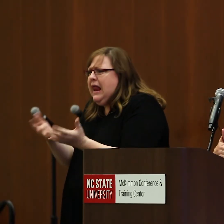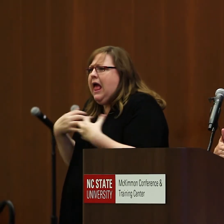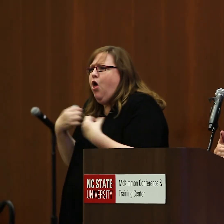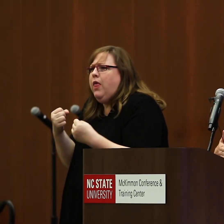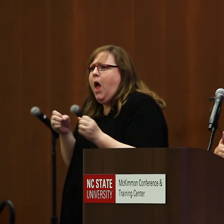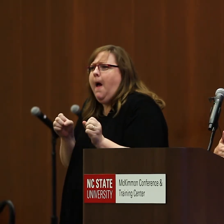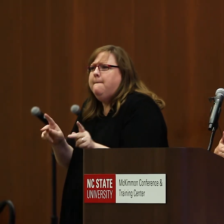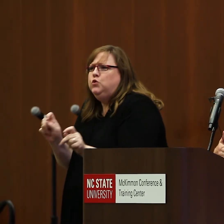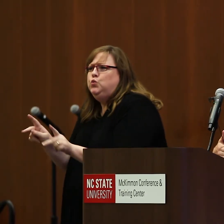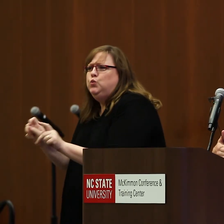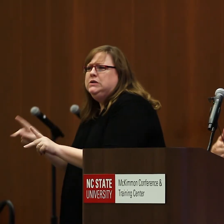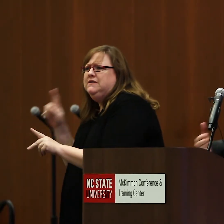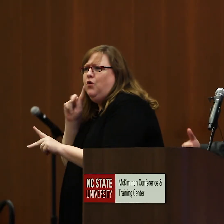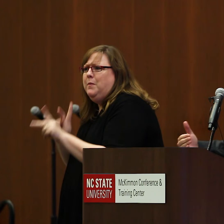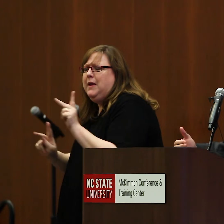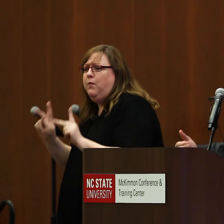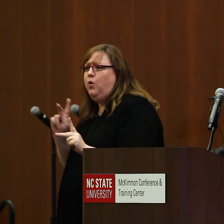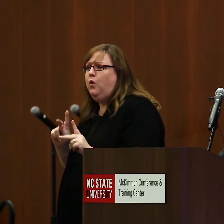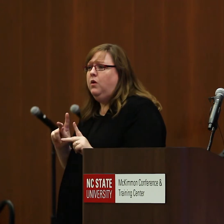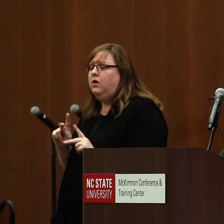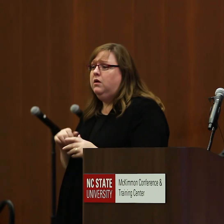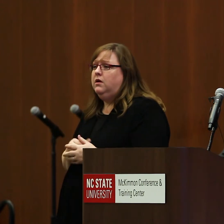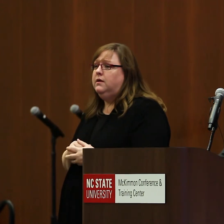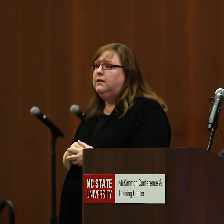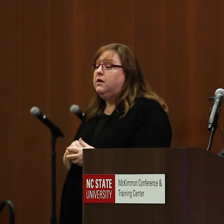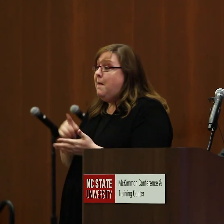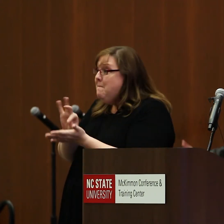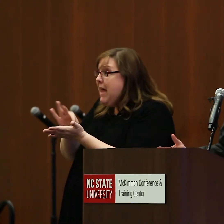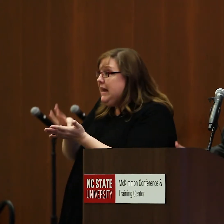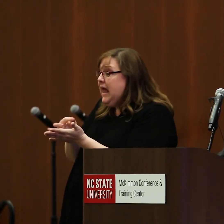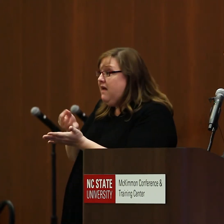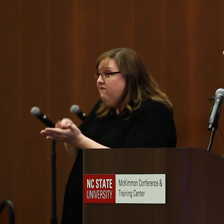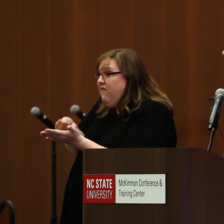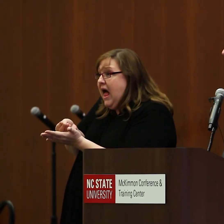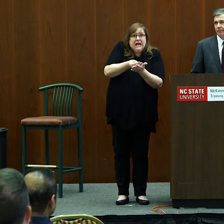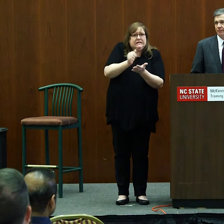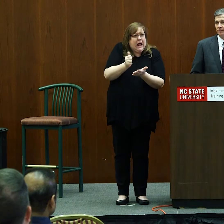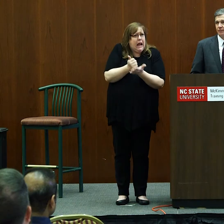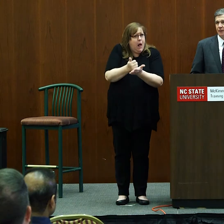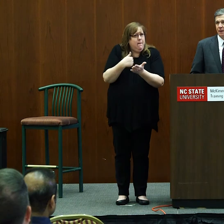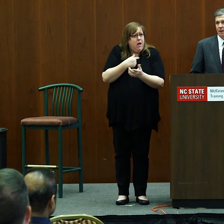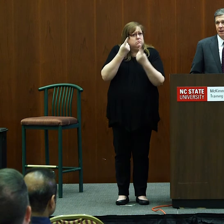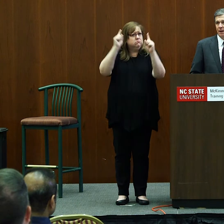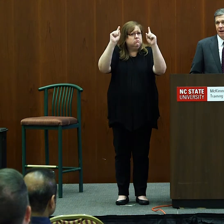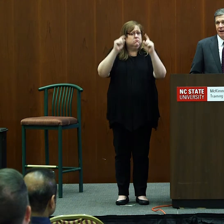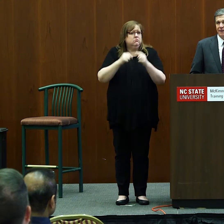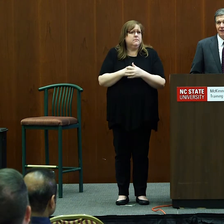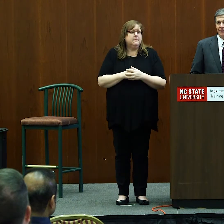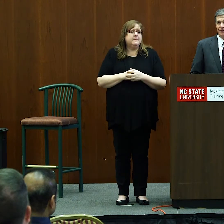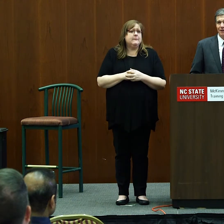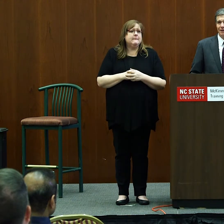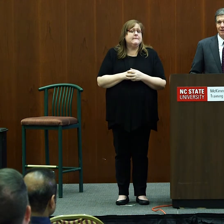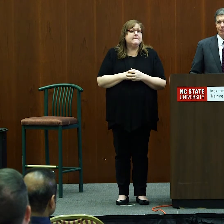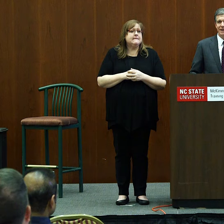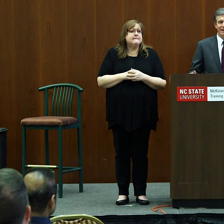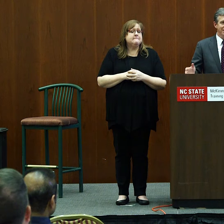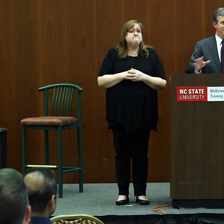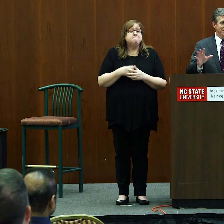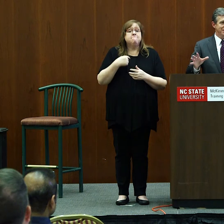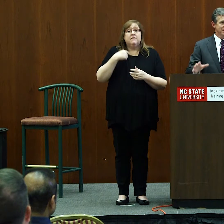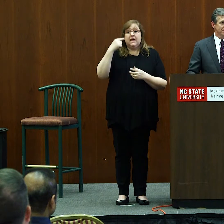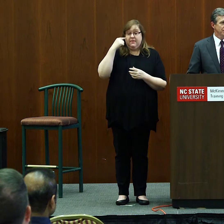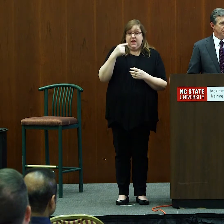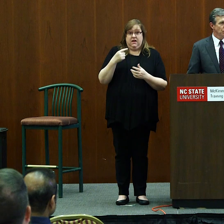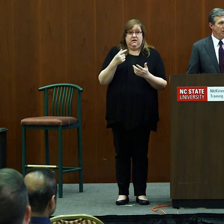people that Medicaid funds can help us do. I think being in the business you all